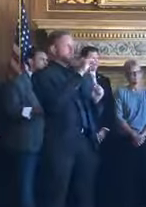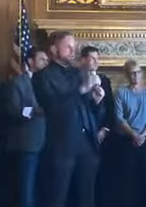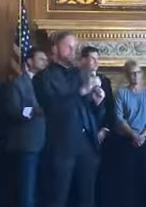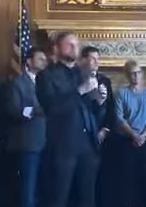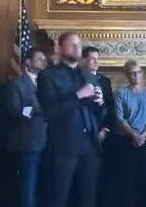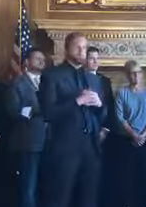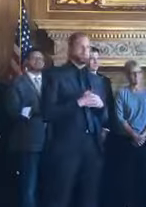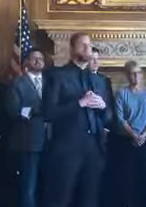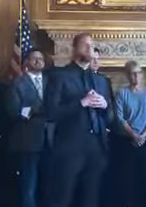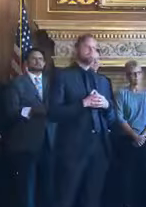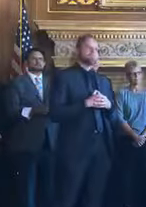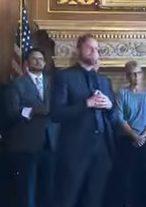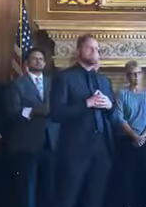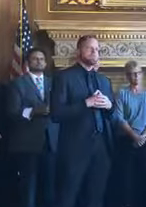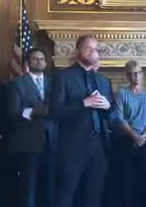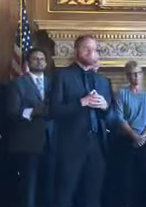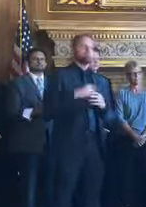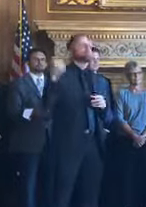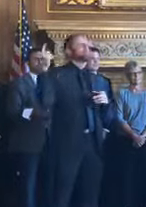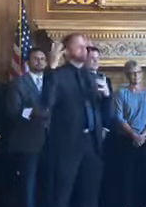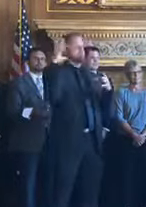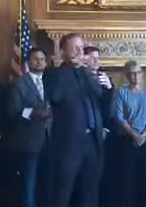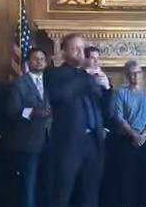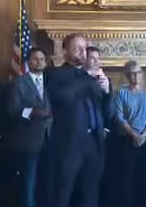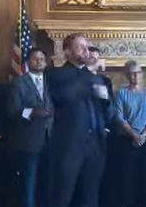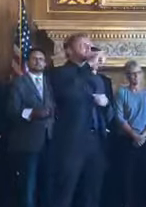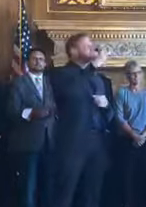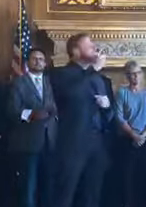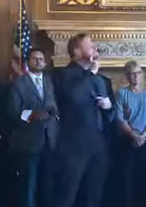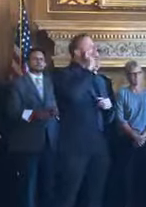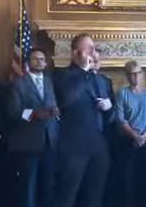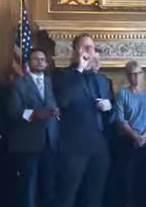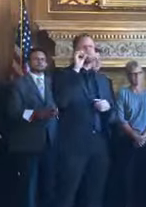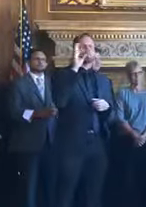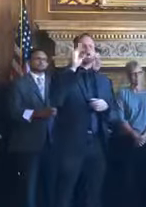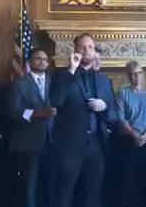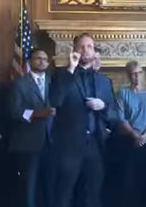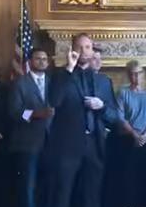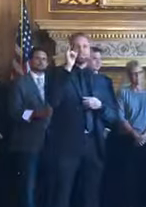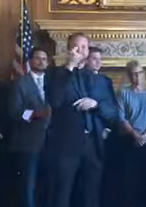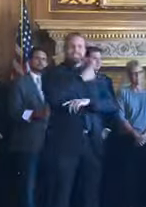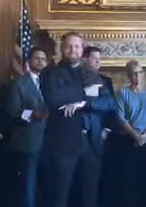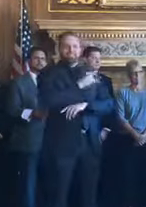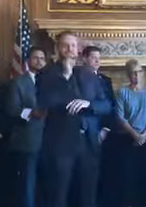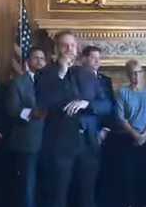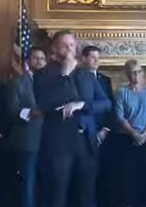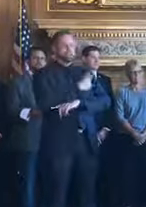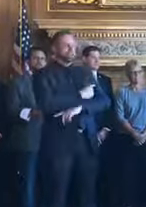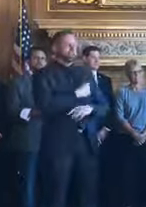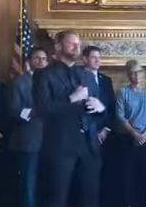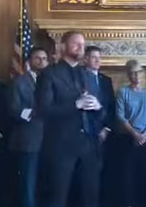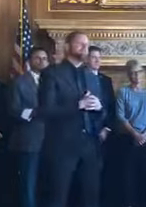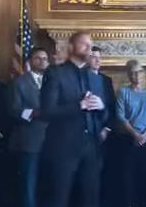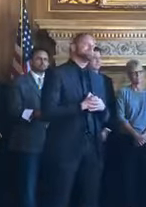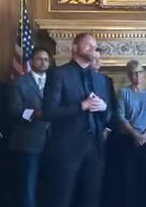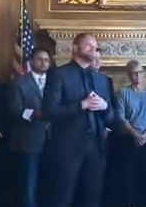state as well as many other important issues for the community. He has been a fantastic partner on this as well.